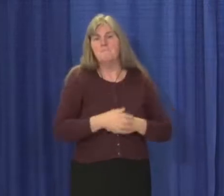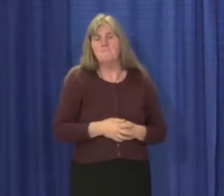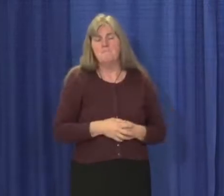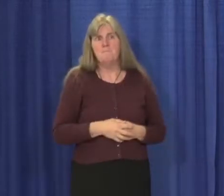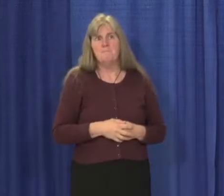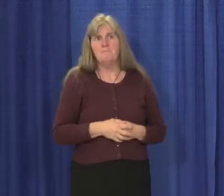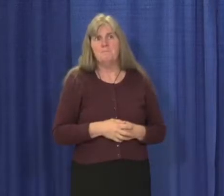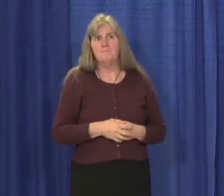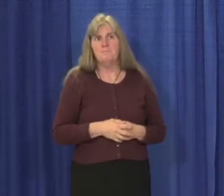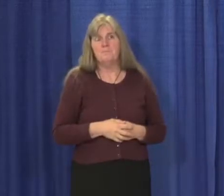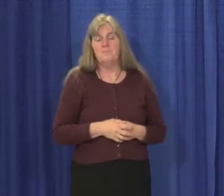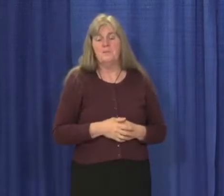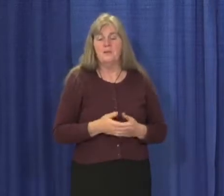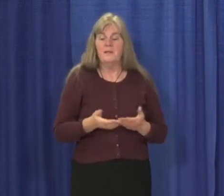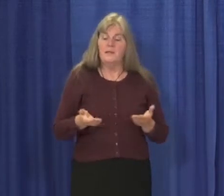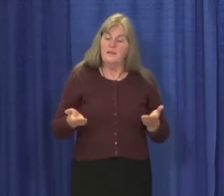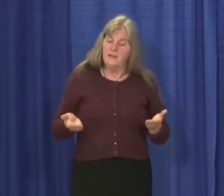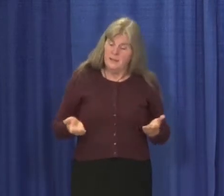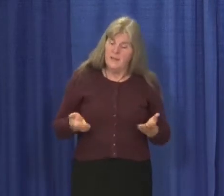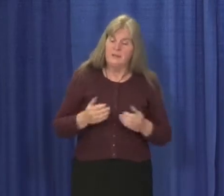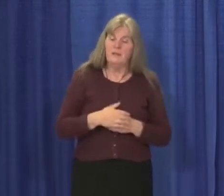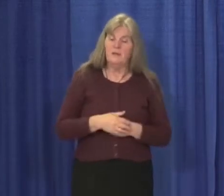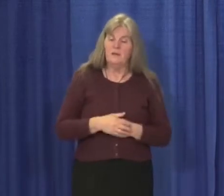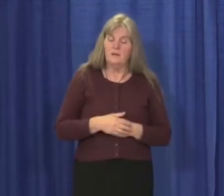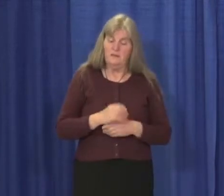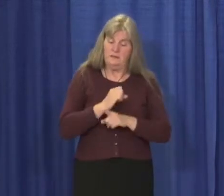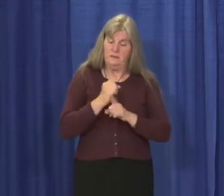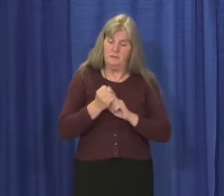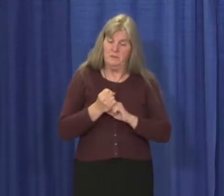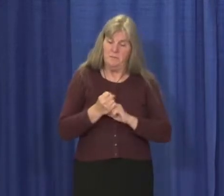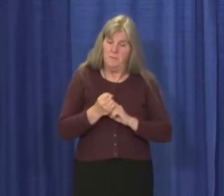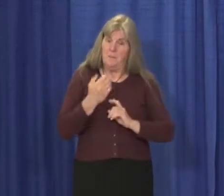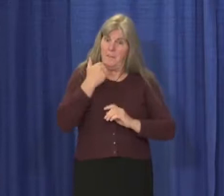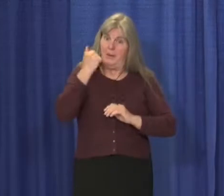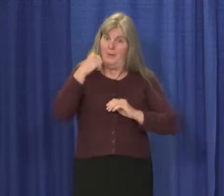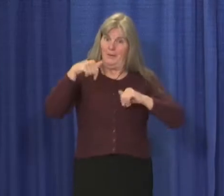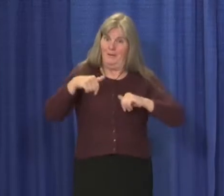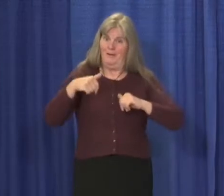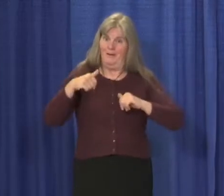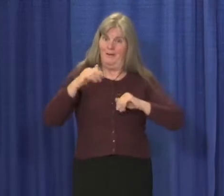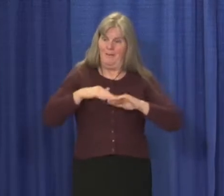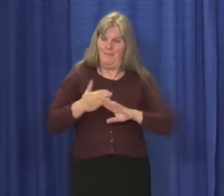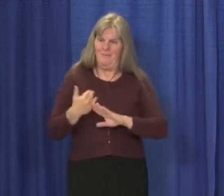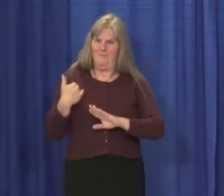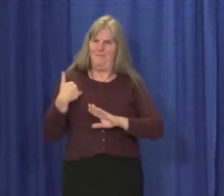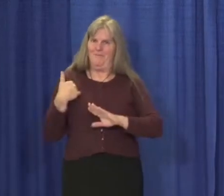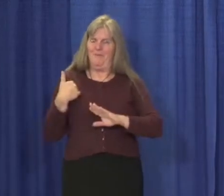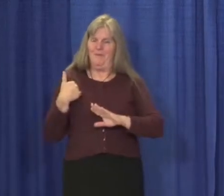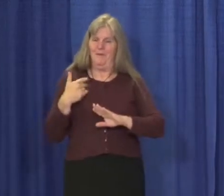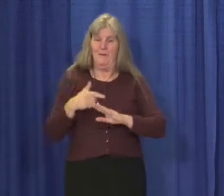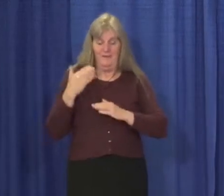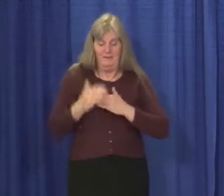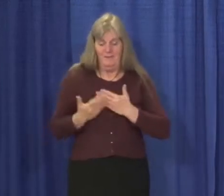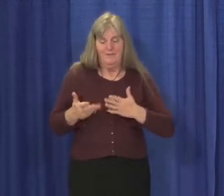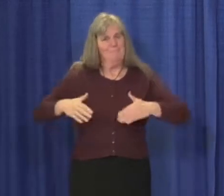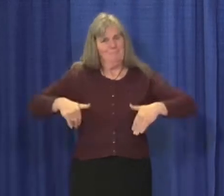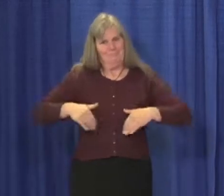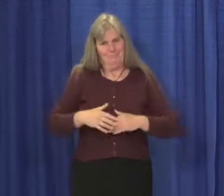Though our situation have substantially improved it's important to remember we are not done yet.